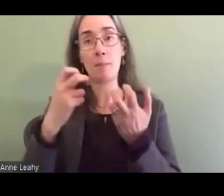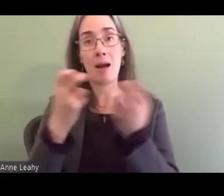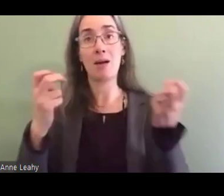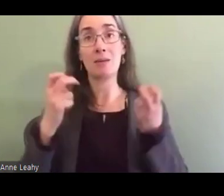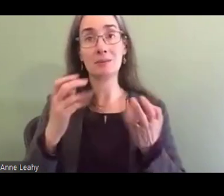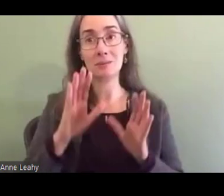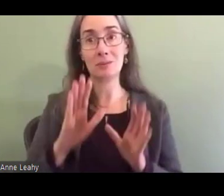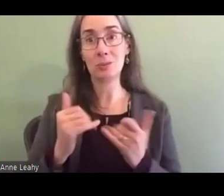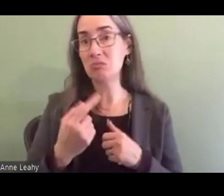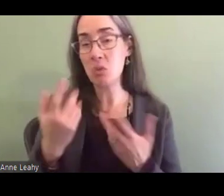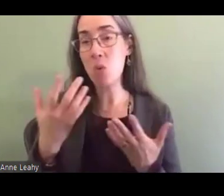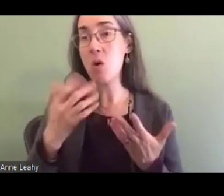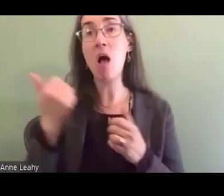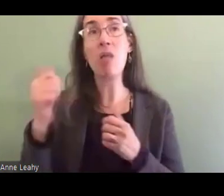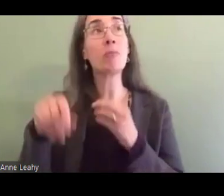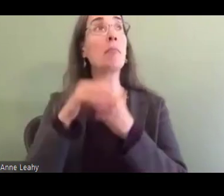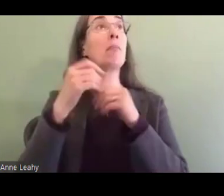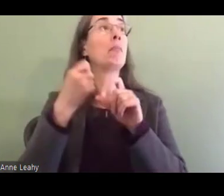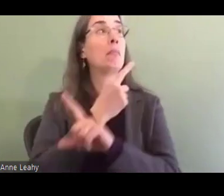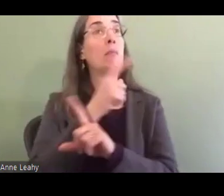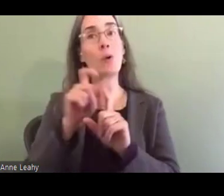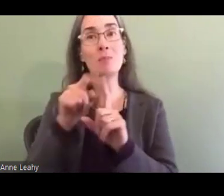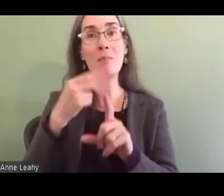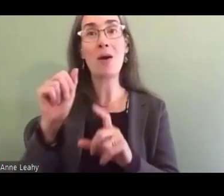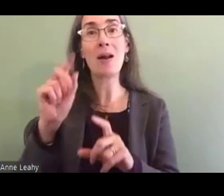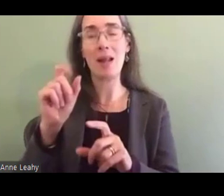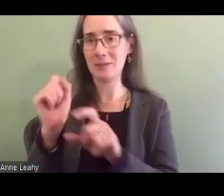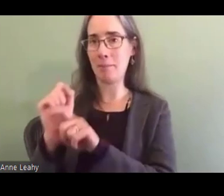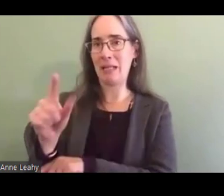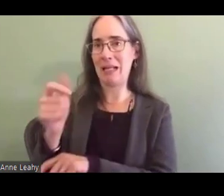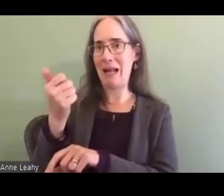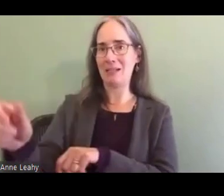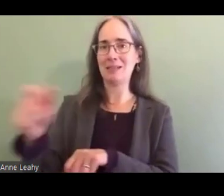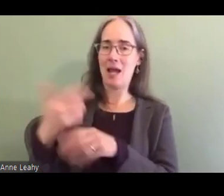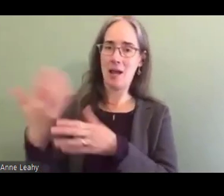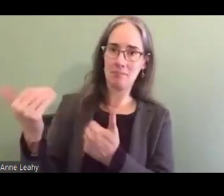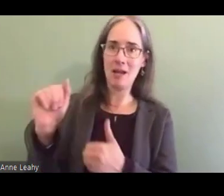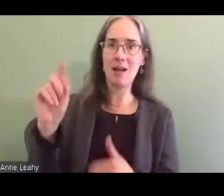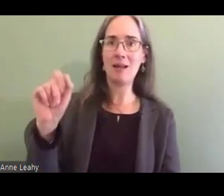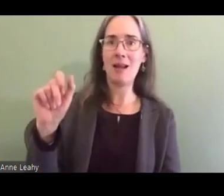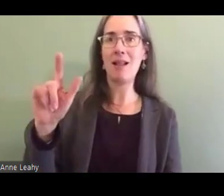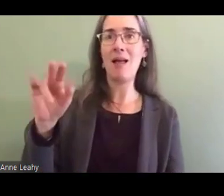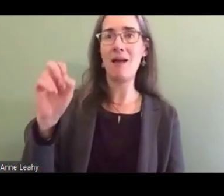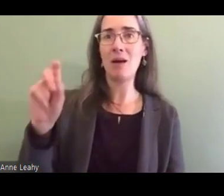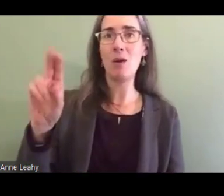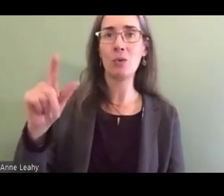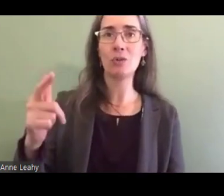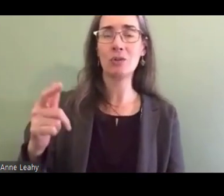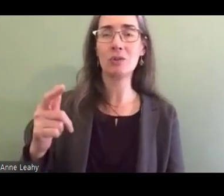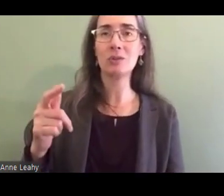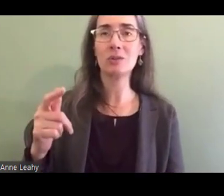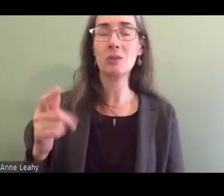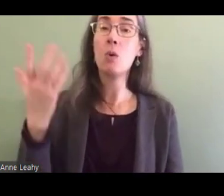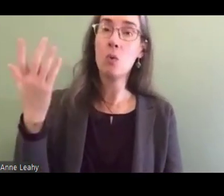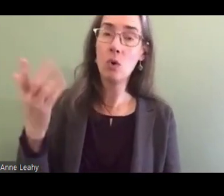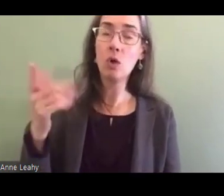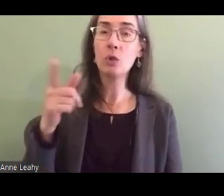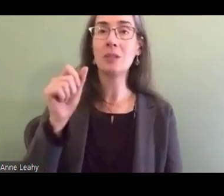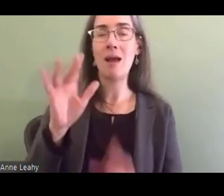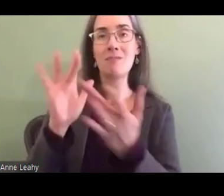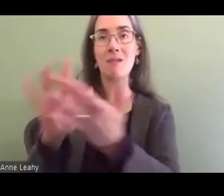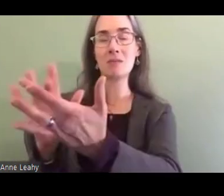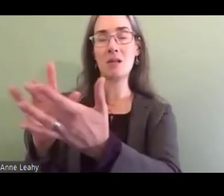submit them at any time at ADAlive.org or you can contact your regional ADA center